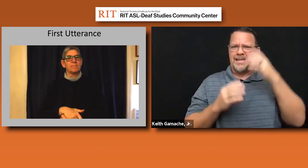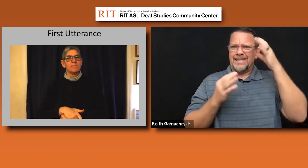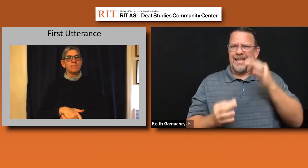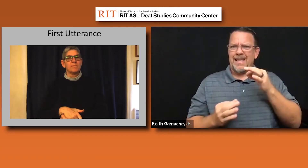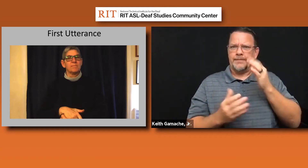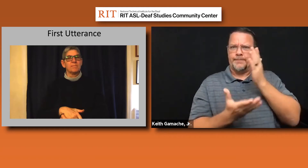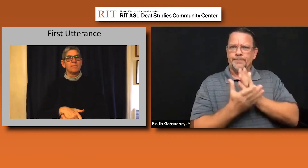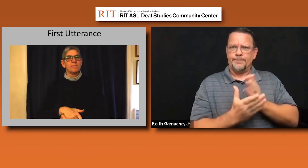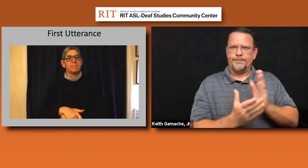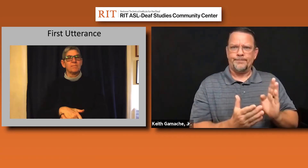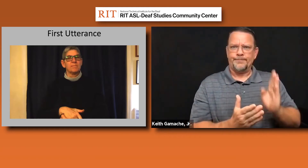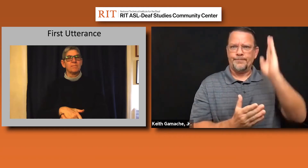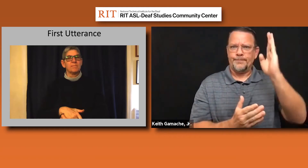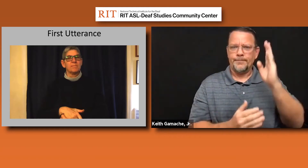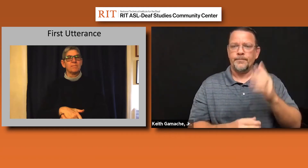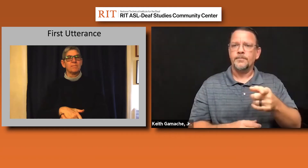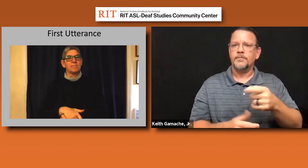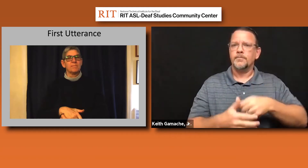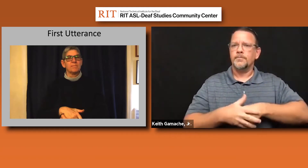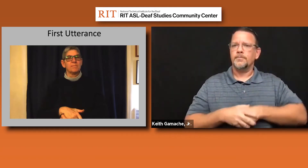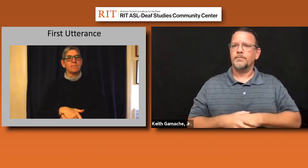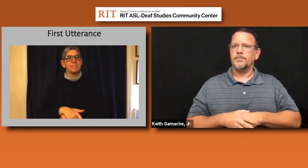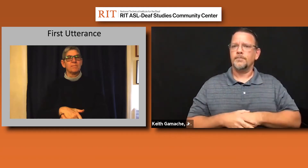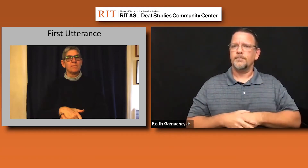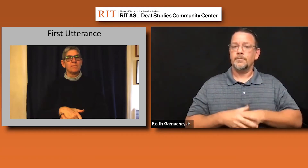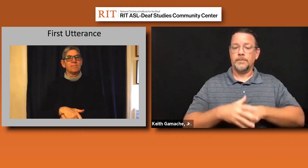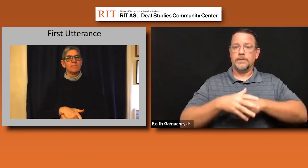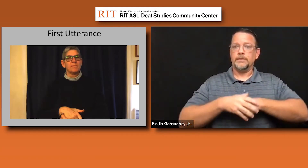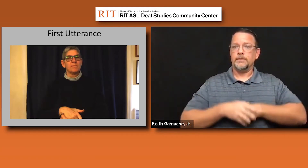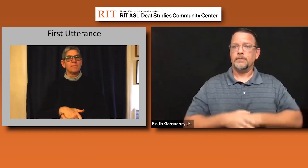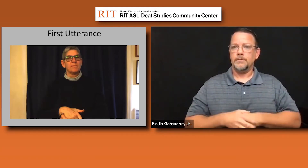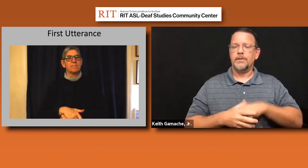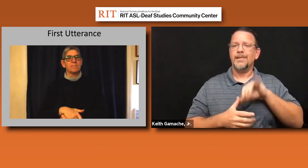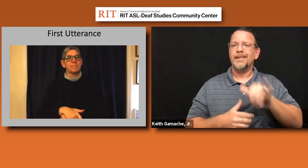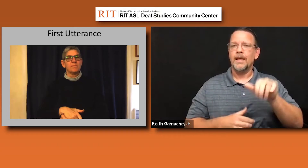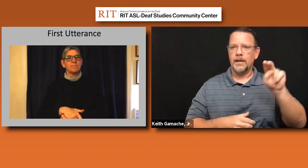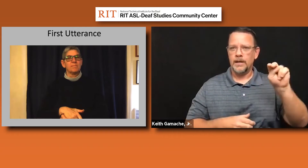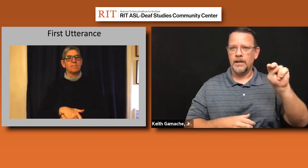Why did I cut it here? Because there's a pause. You see how she brought her hands down?